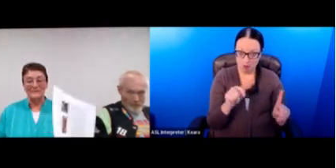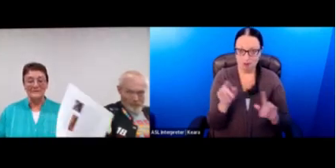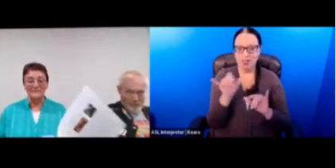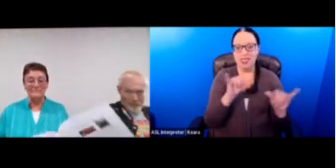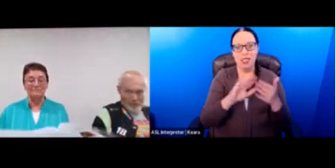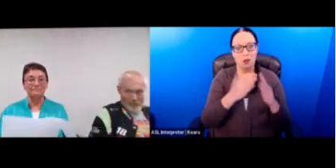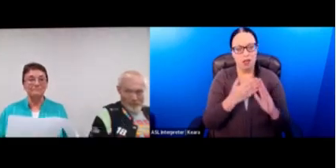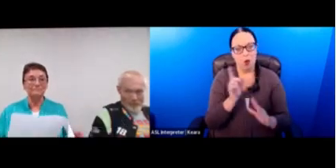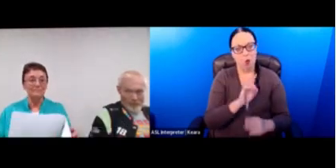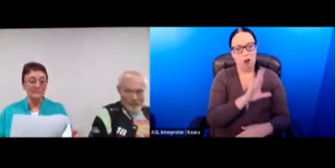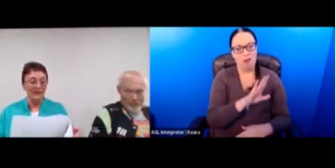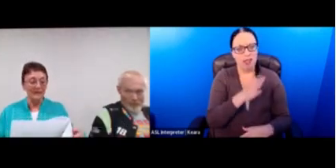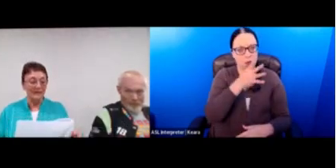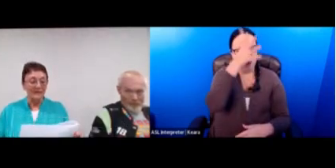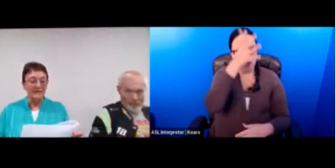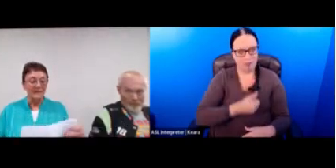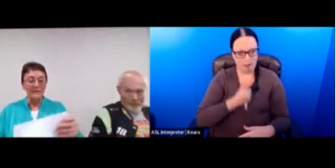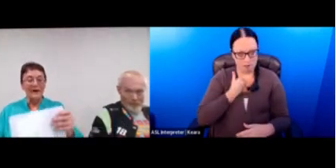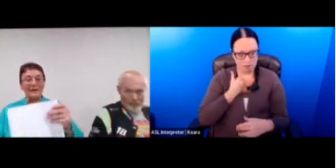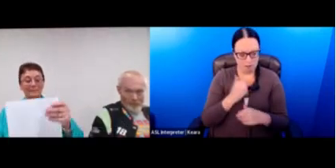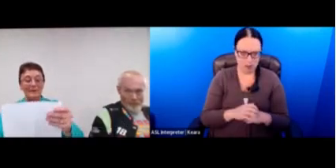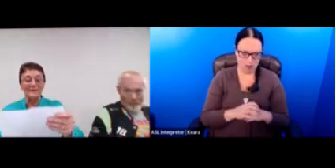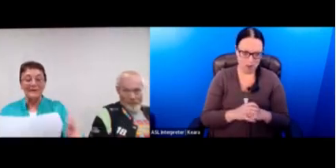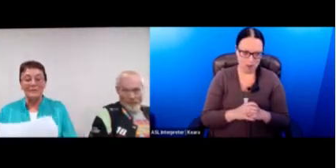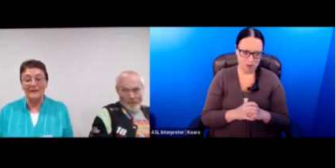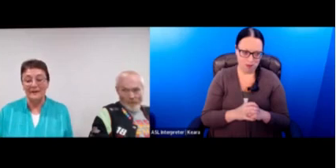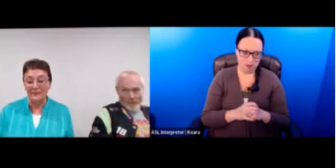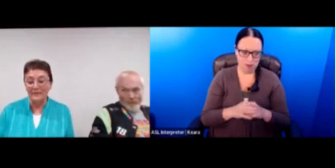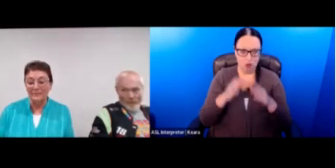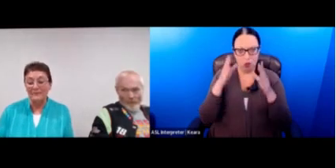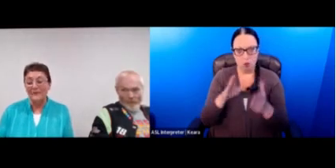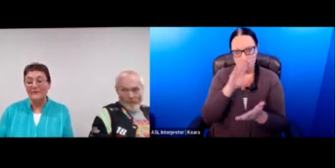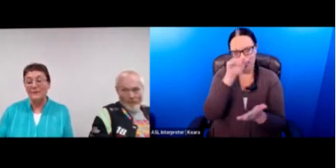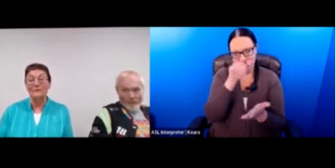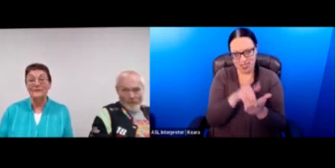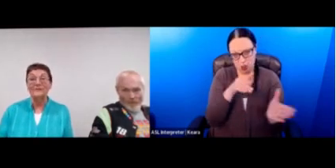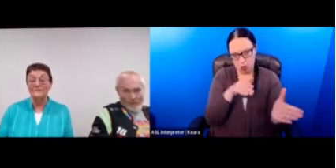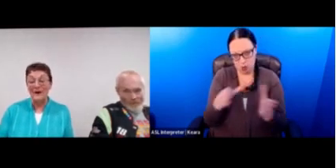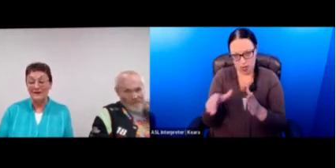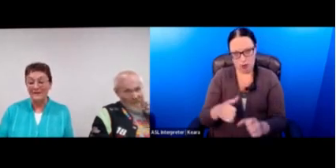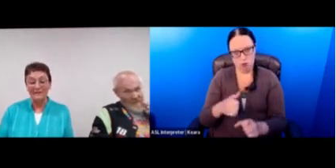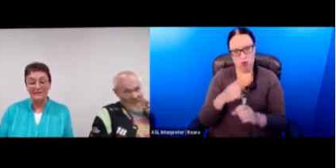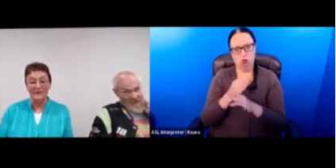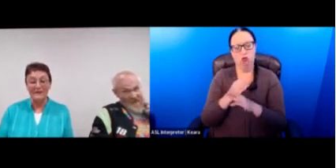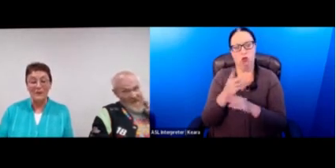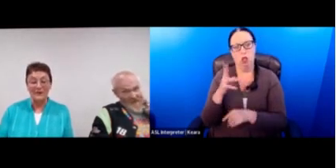live. So person centered planning rules prevent the provision of unnecessary or